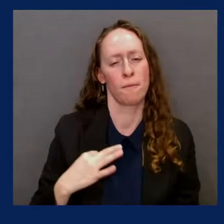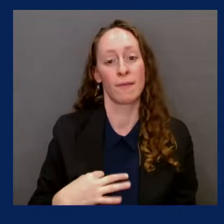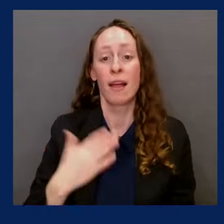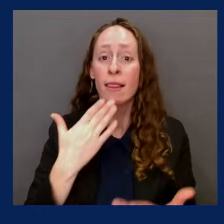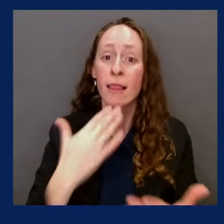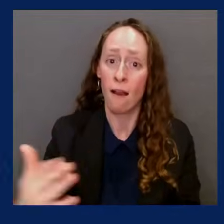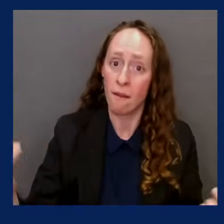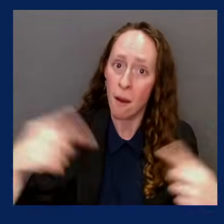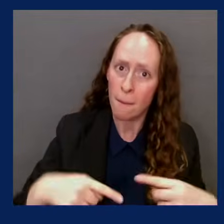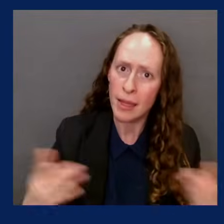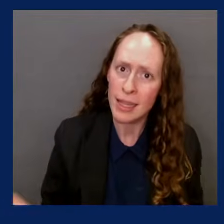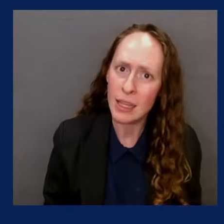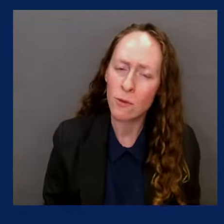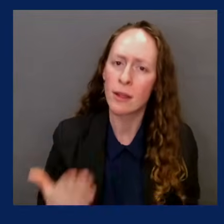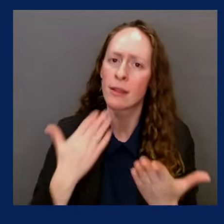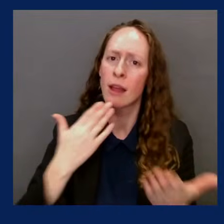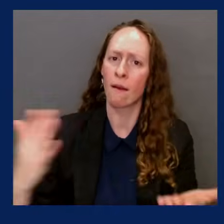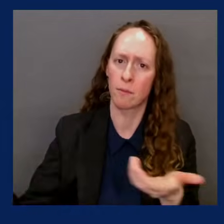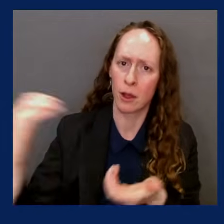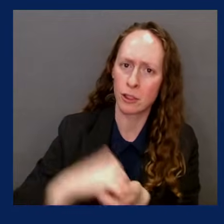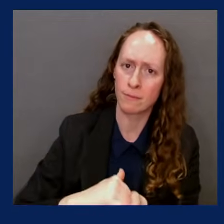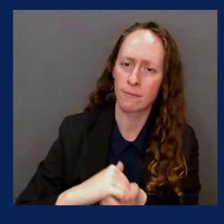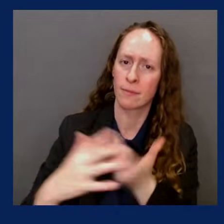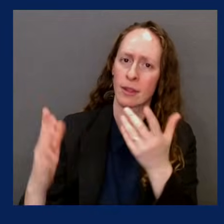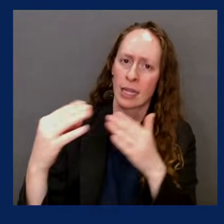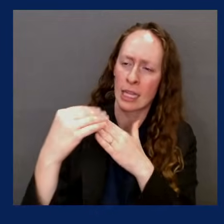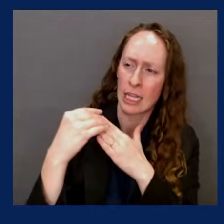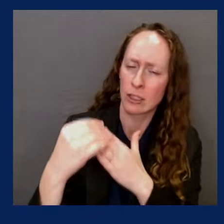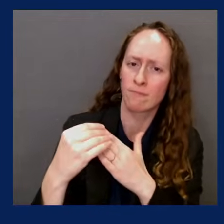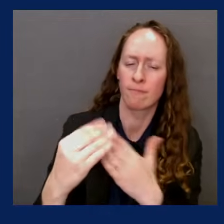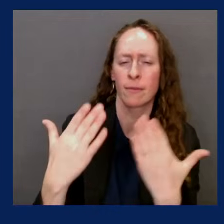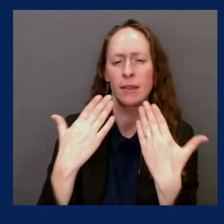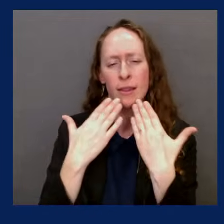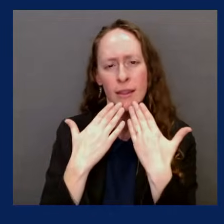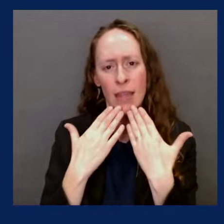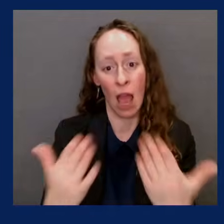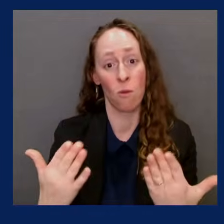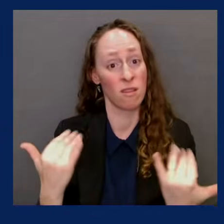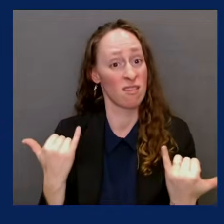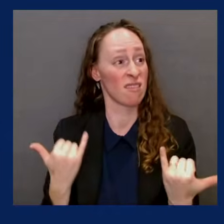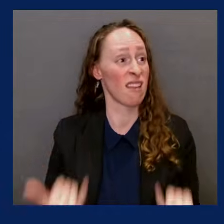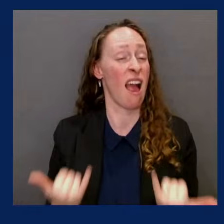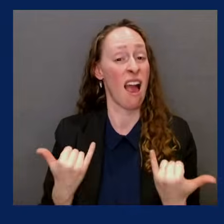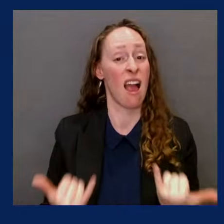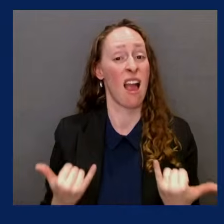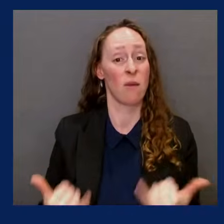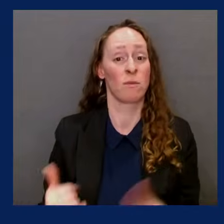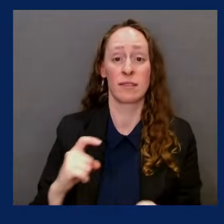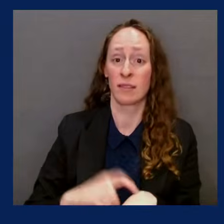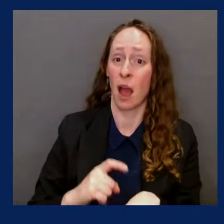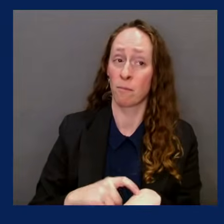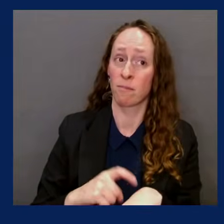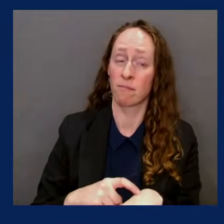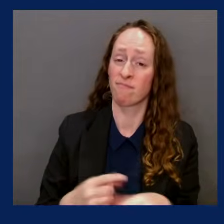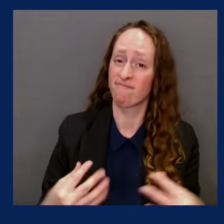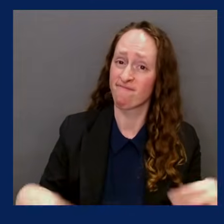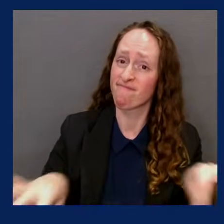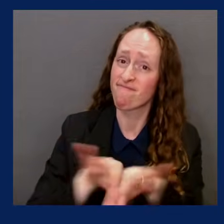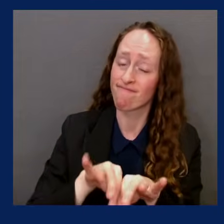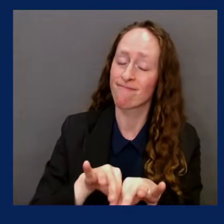in this critical moment. And I'd like to now turn it over to you. Prime Minister Albanese: Well, thank you very much, Mr. President.